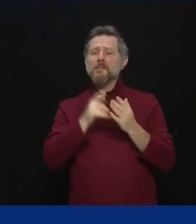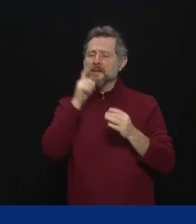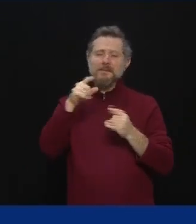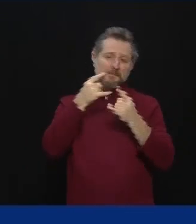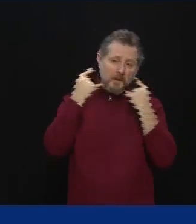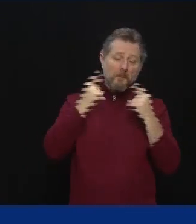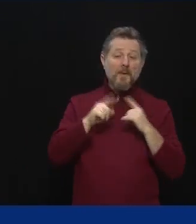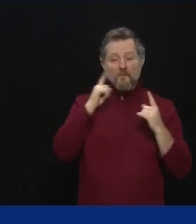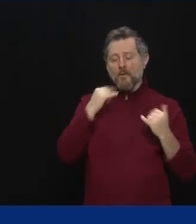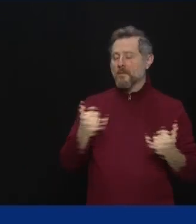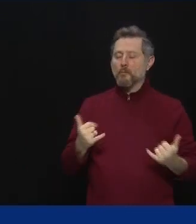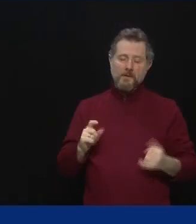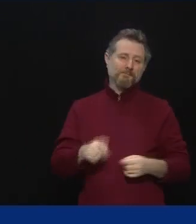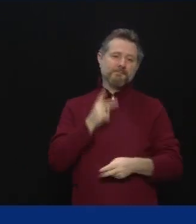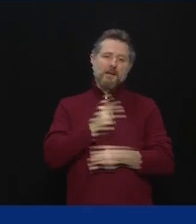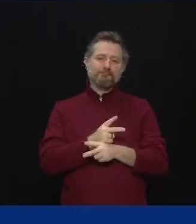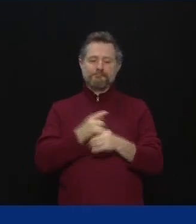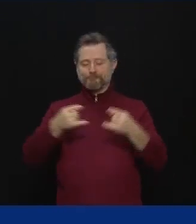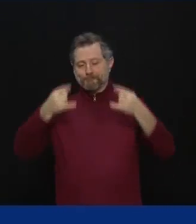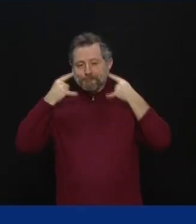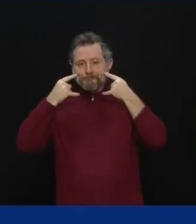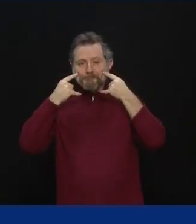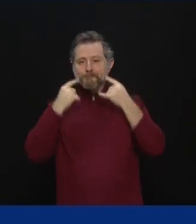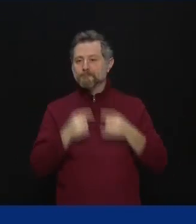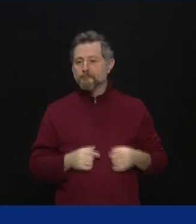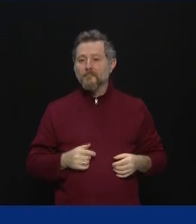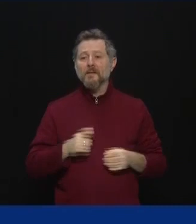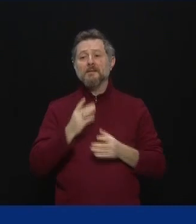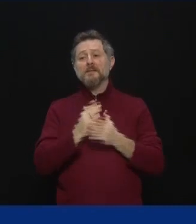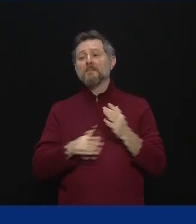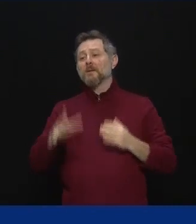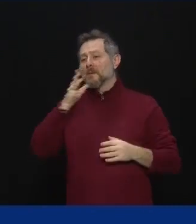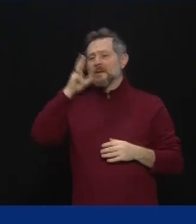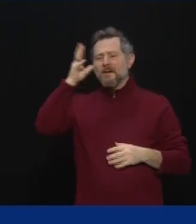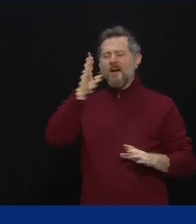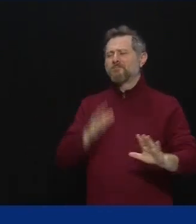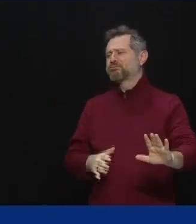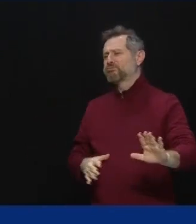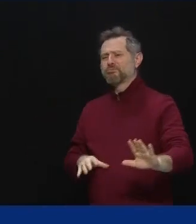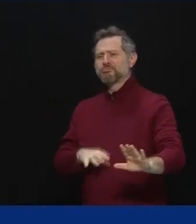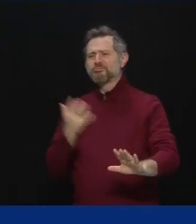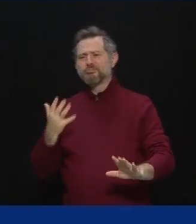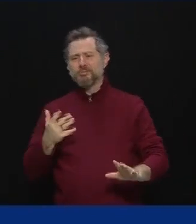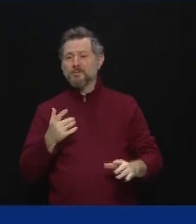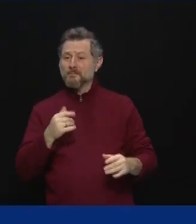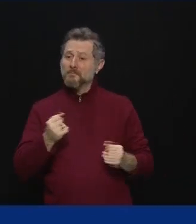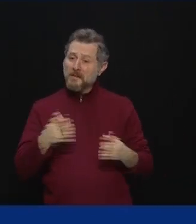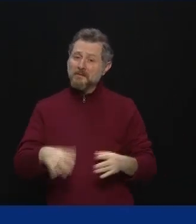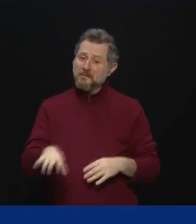WEARING A MASKS. THERE IS AN END IN SIGHT AT SOME POINT BUT IT'S JUST NOT NOW. IT IS NOT MAKING SENSE TO REMOVE